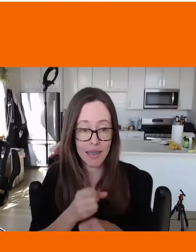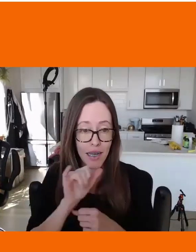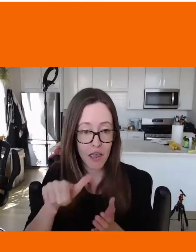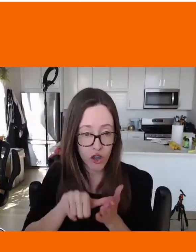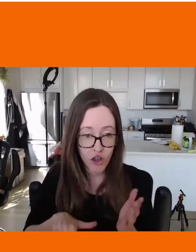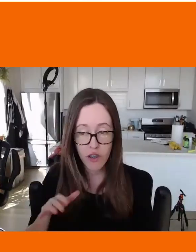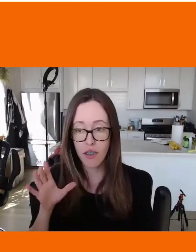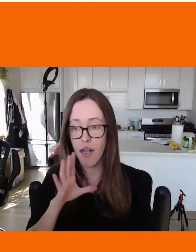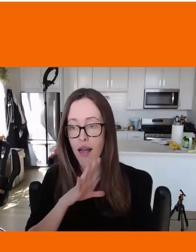But I did have the surgery.